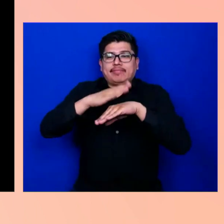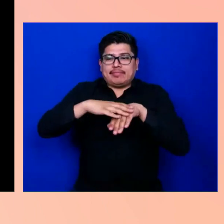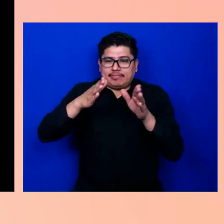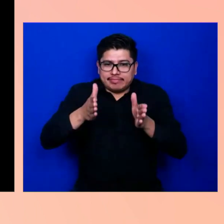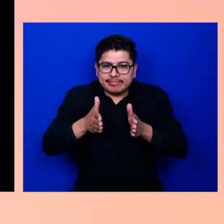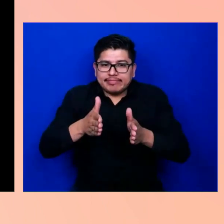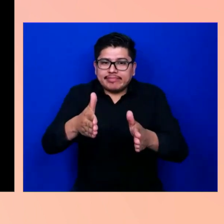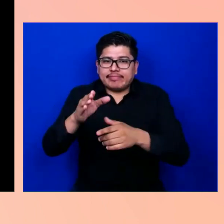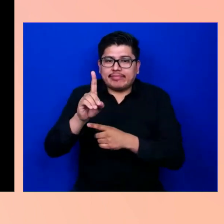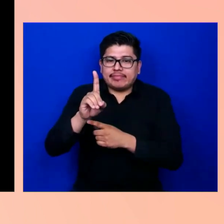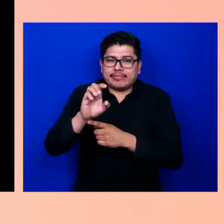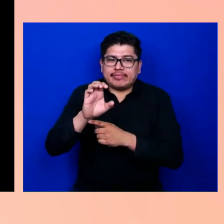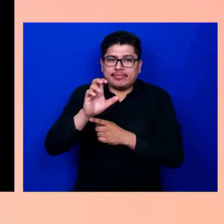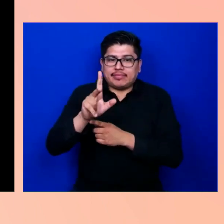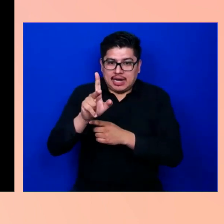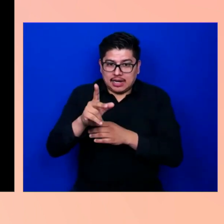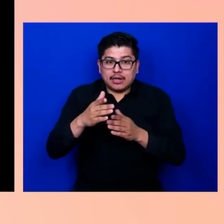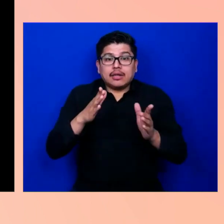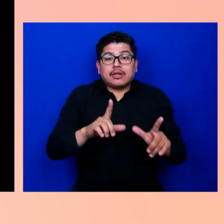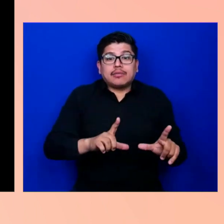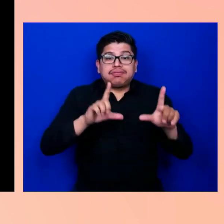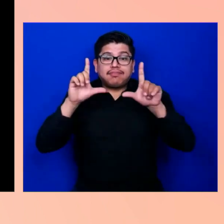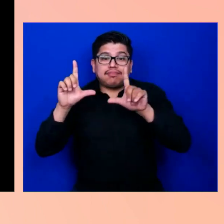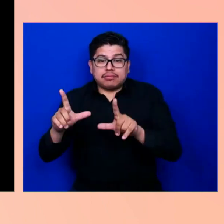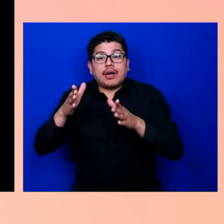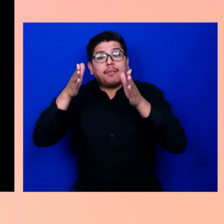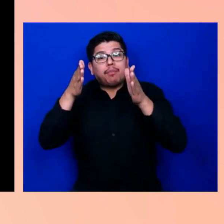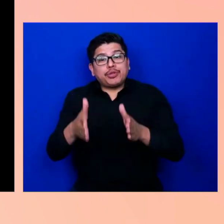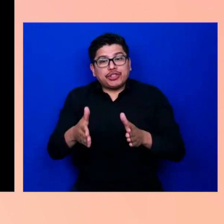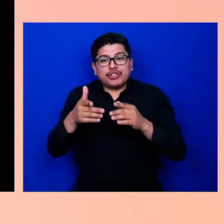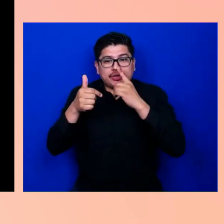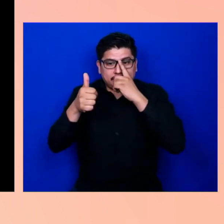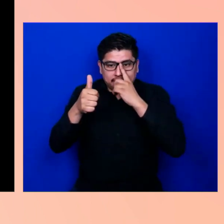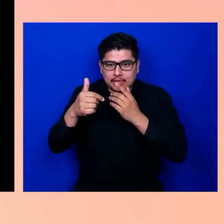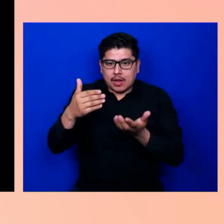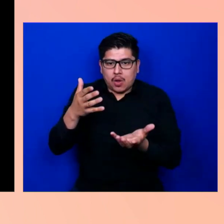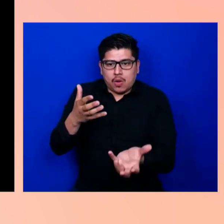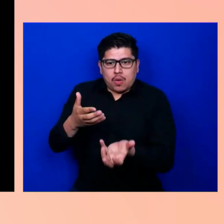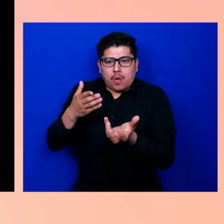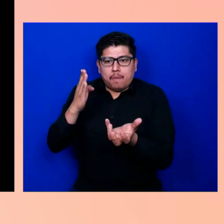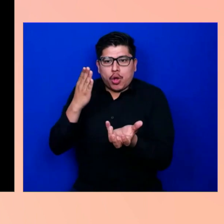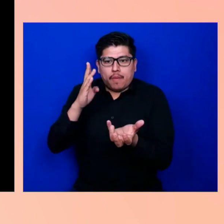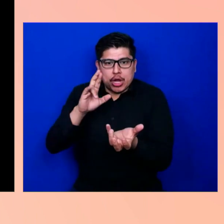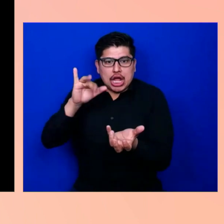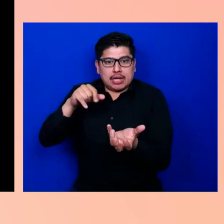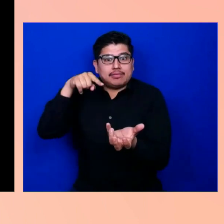holding blueberries in their hand, but that they're actually placing blueberries onto a cake.